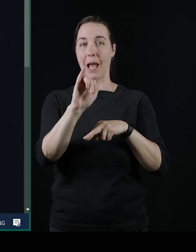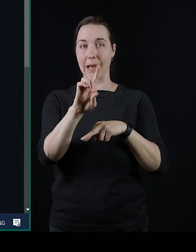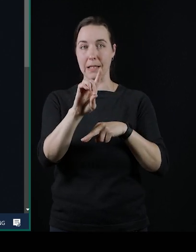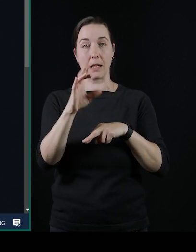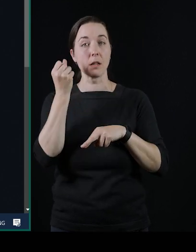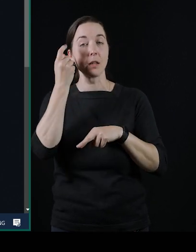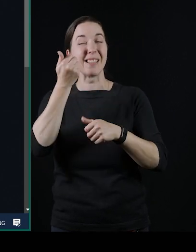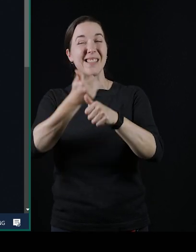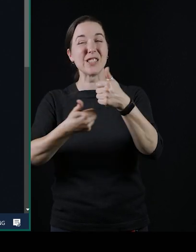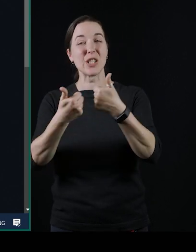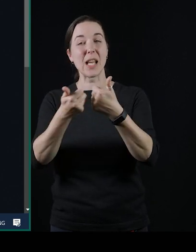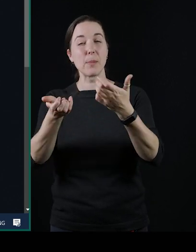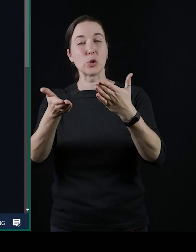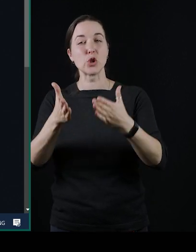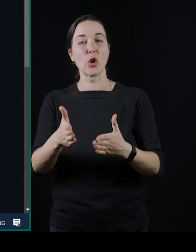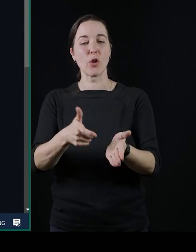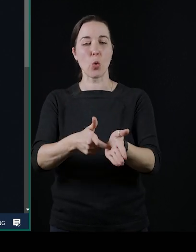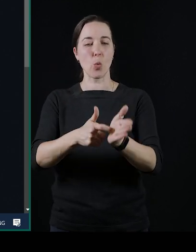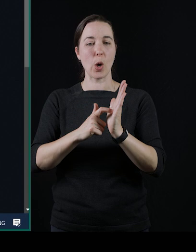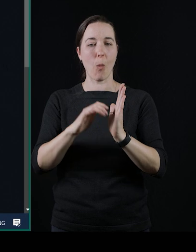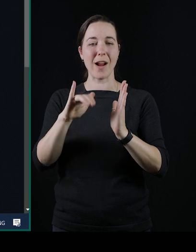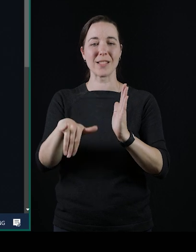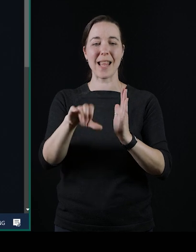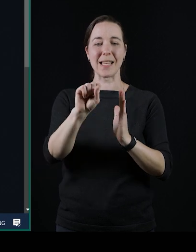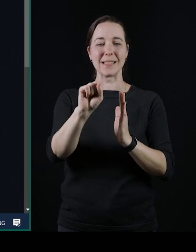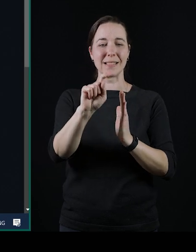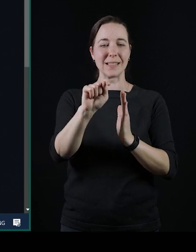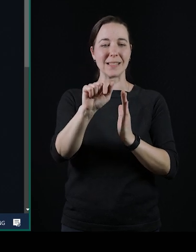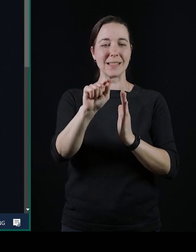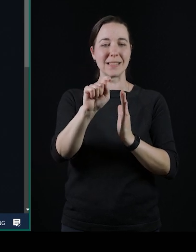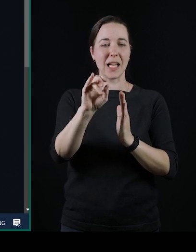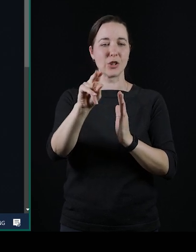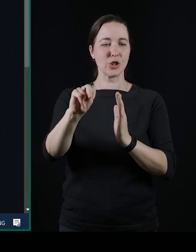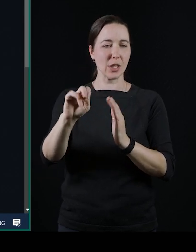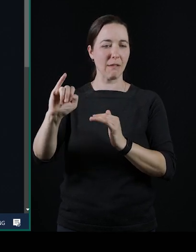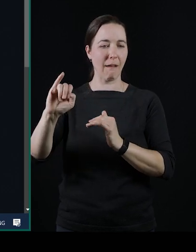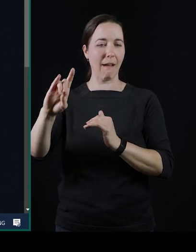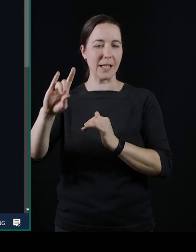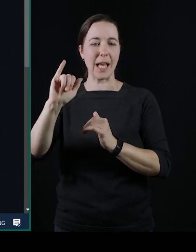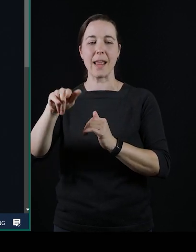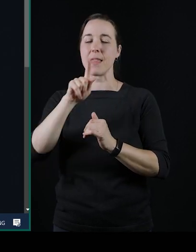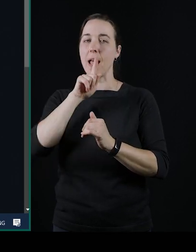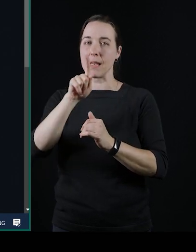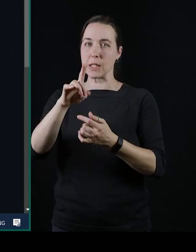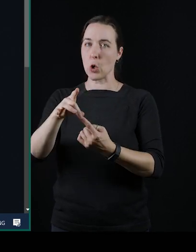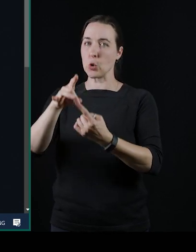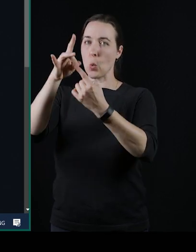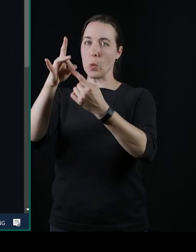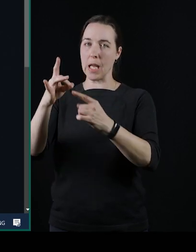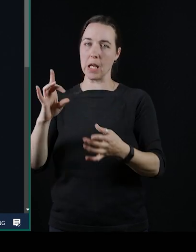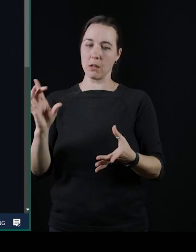It's game server requires a session ID which is uniquely tied to, for the duration of its lifetime.